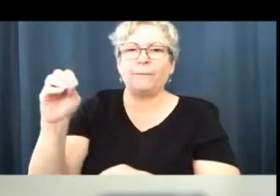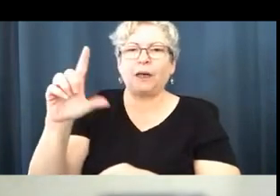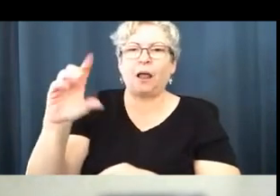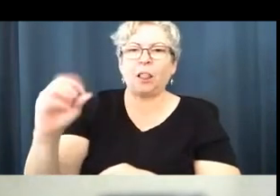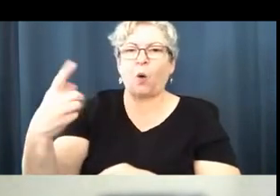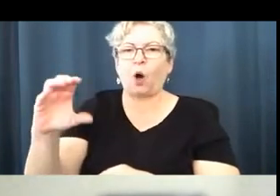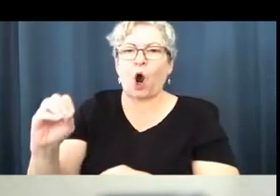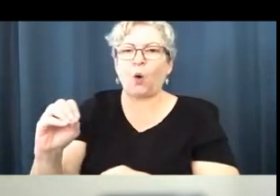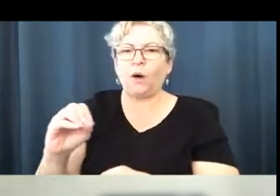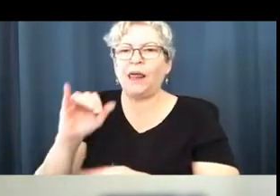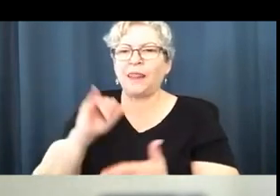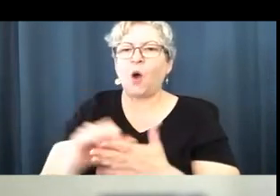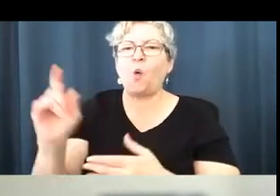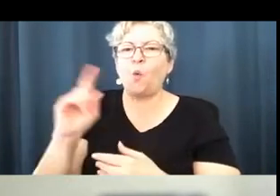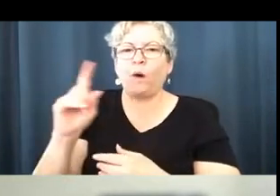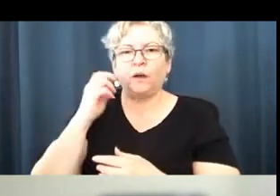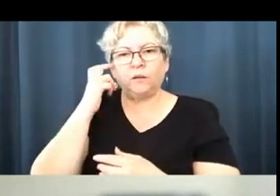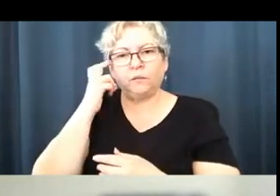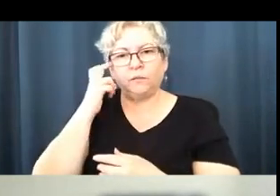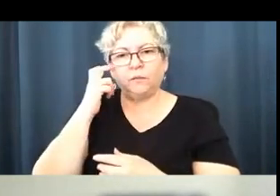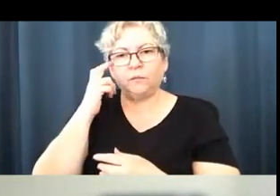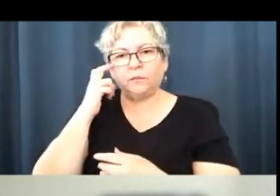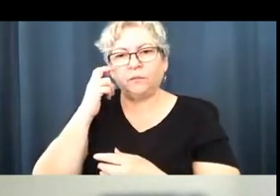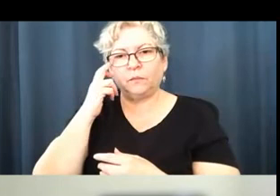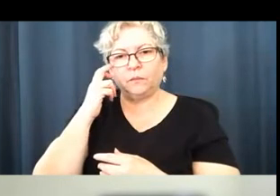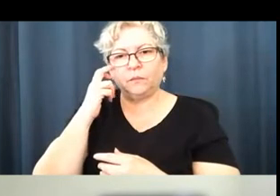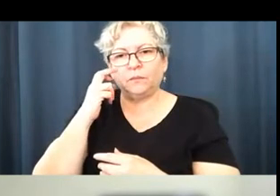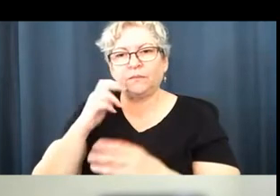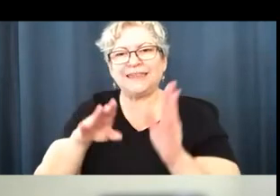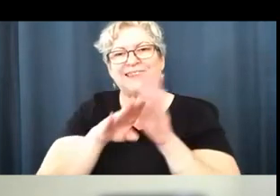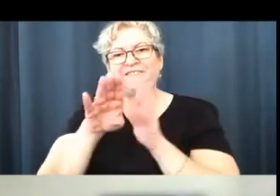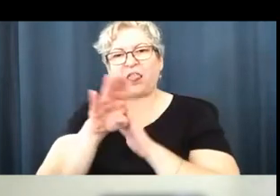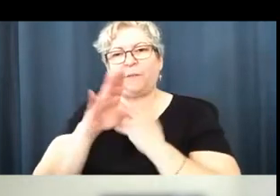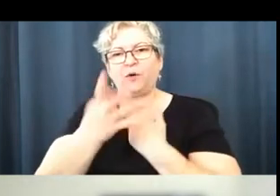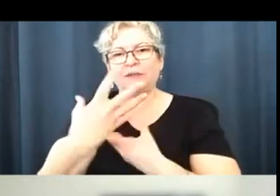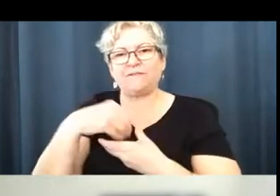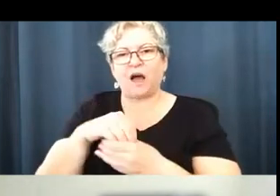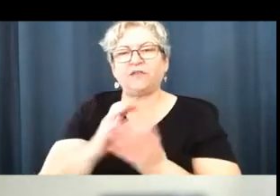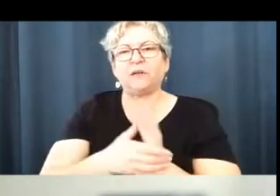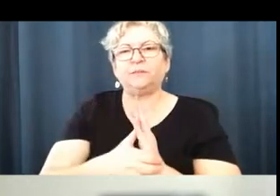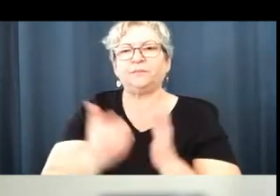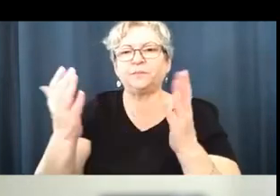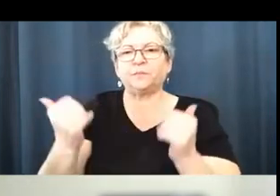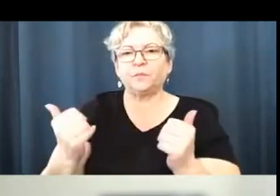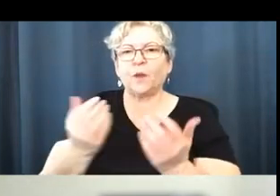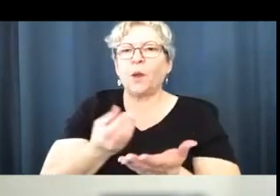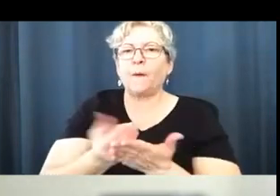So again, that's where the developer needs to know. Another one is pic procurement, right?